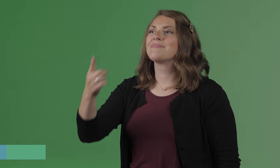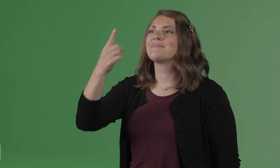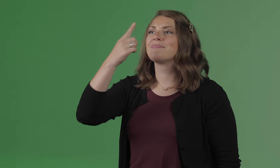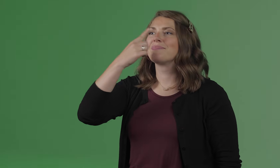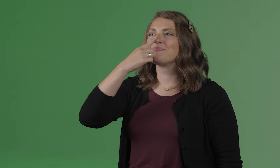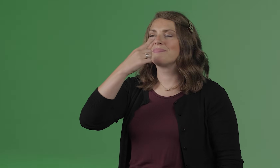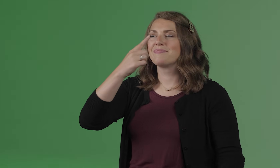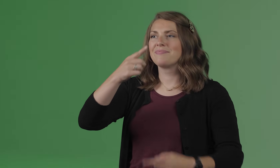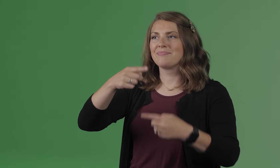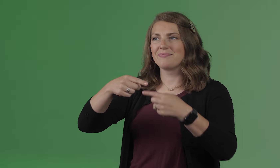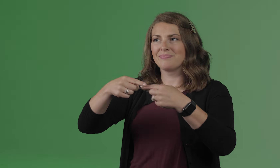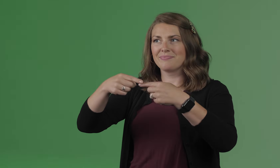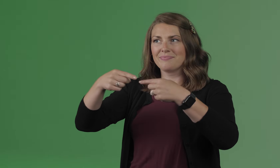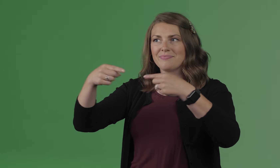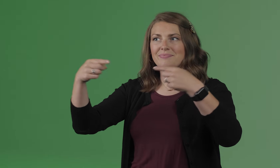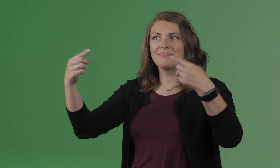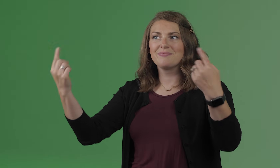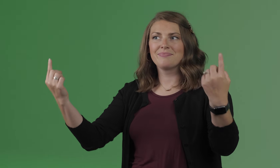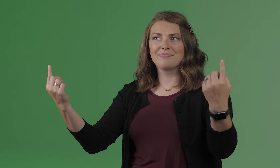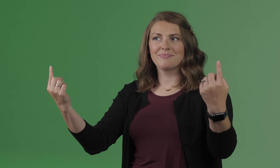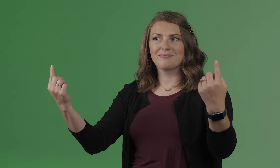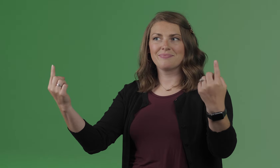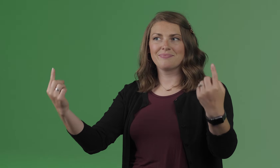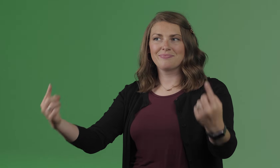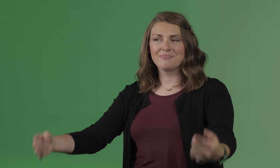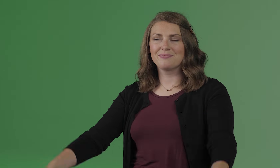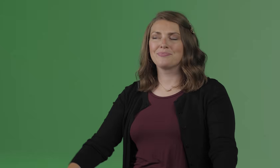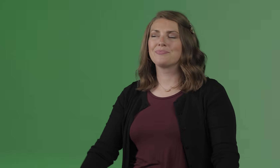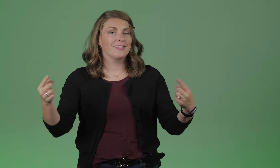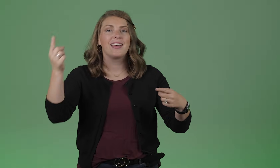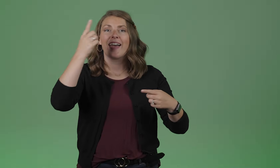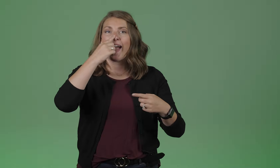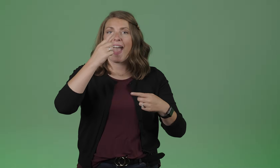you point to your nose and do the sign opposite.